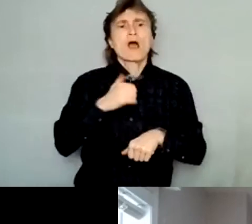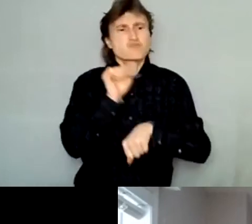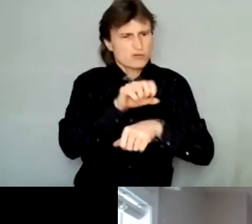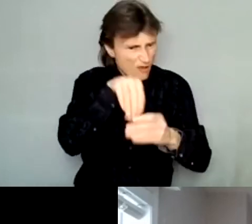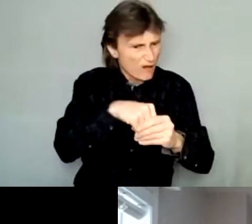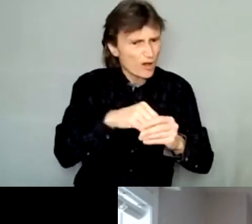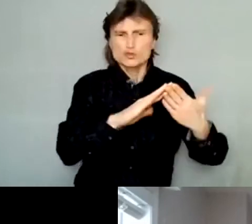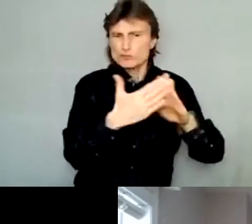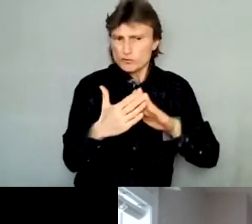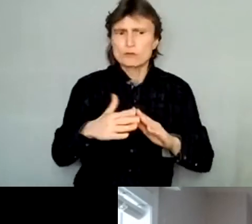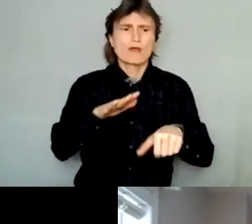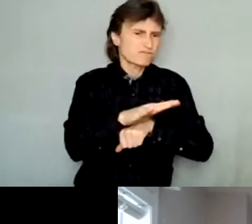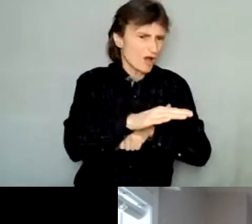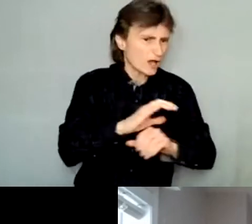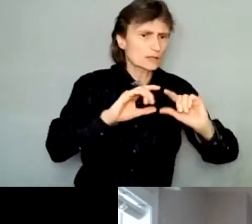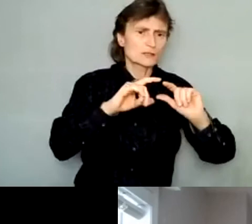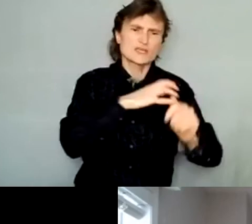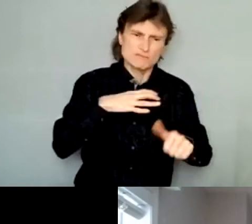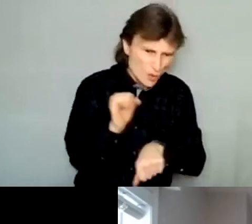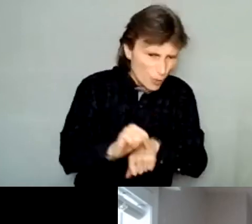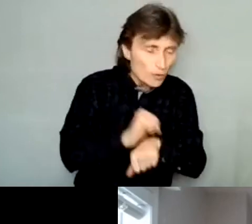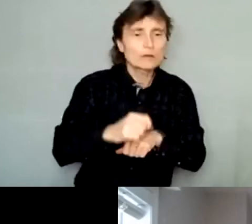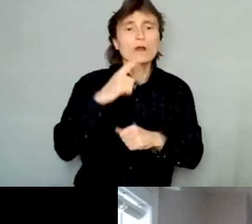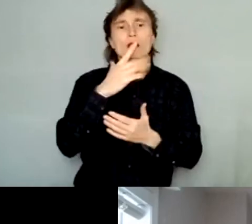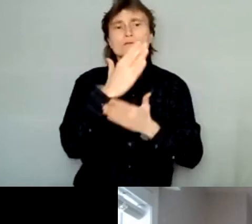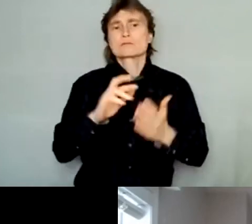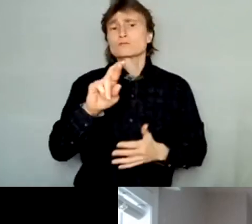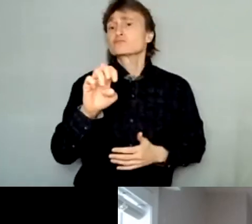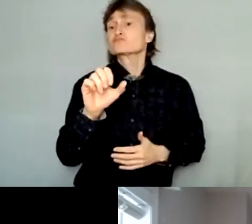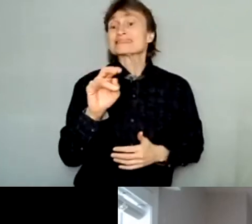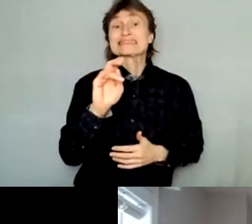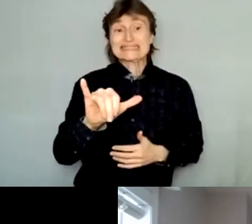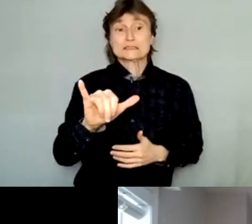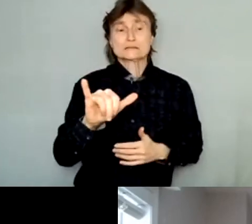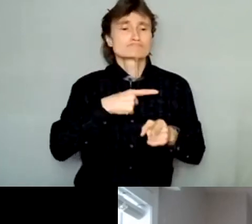And there are some residents’ programs including their Indigenous arts residence program.